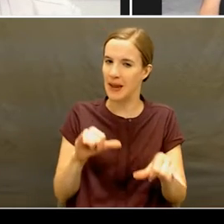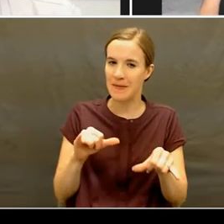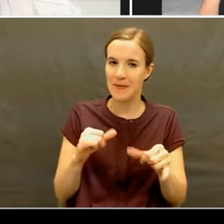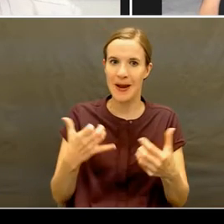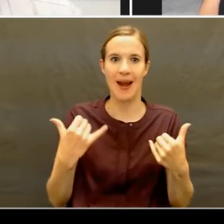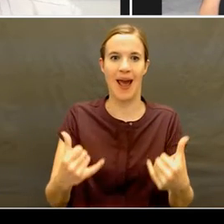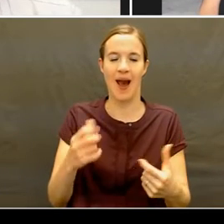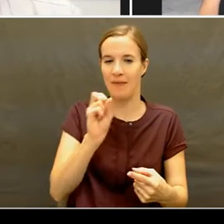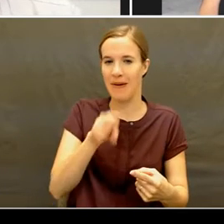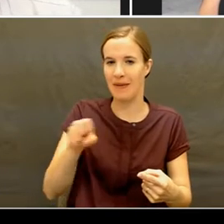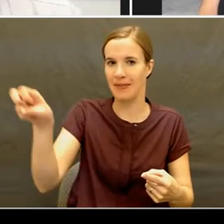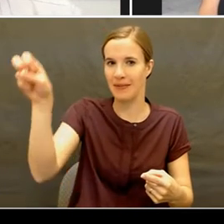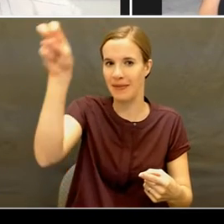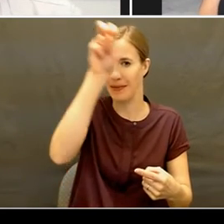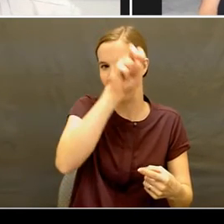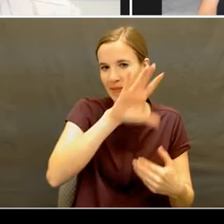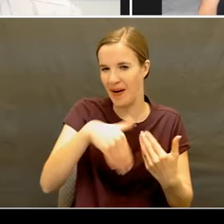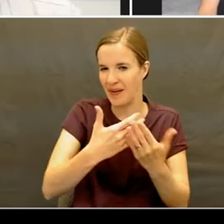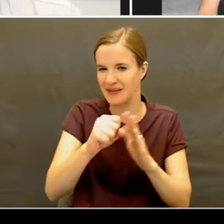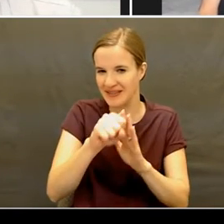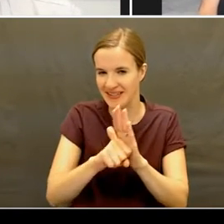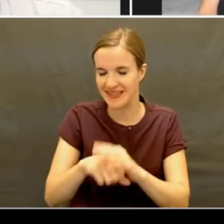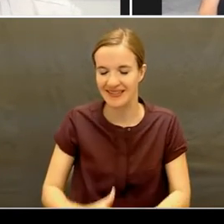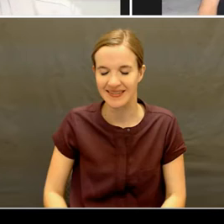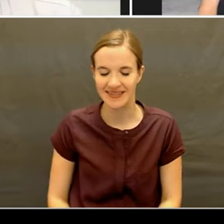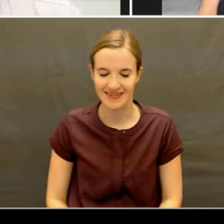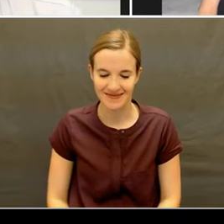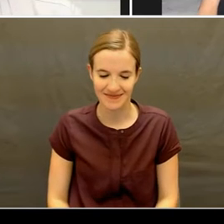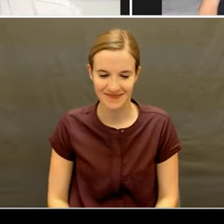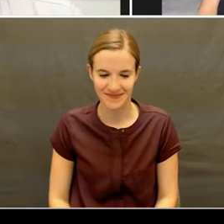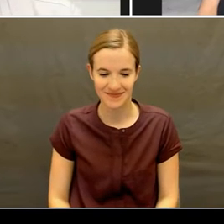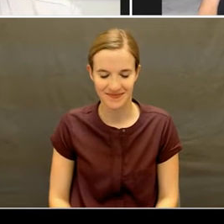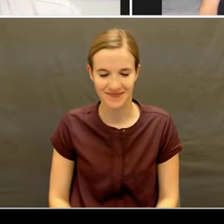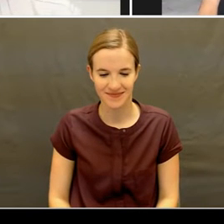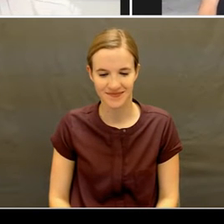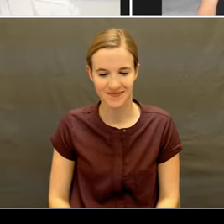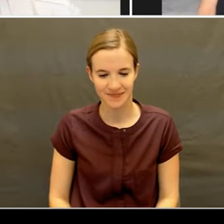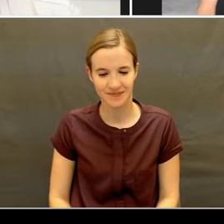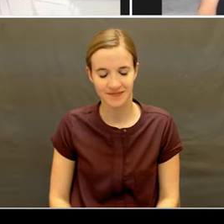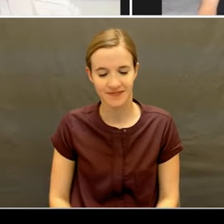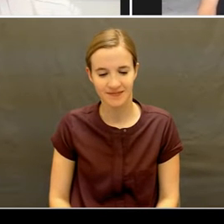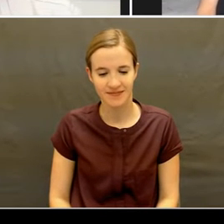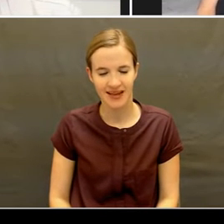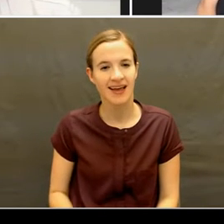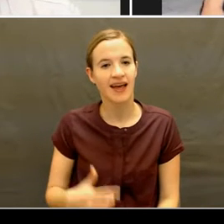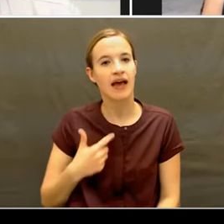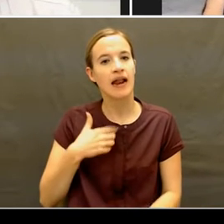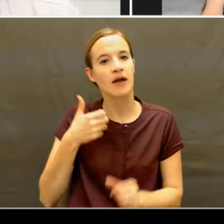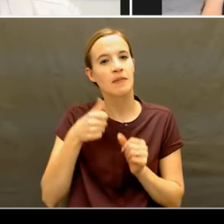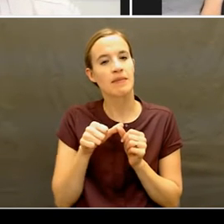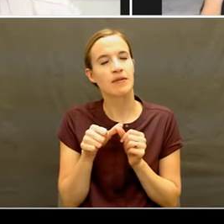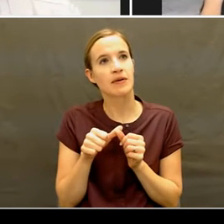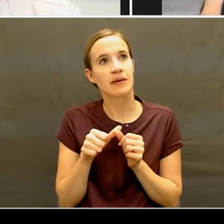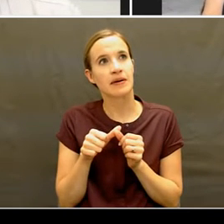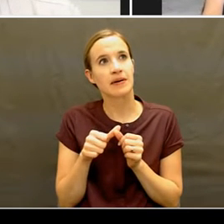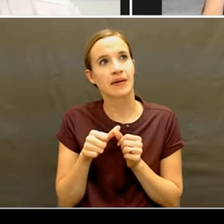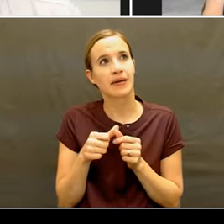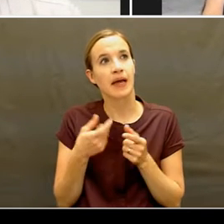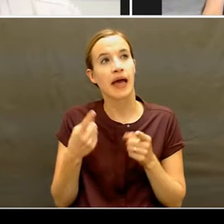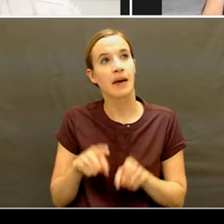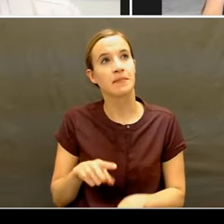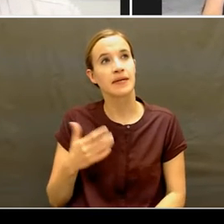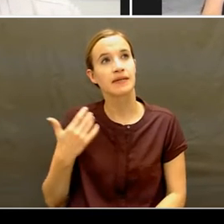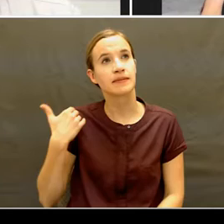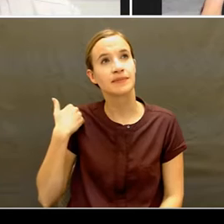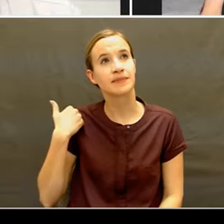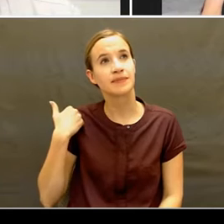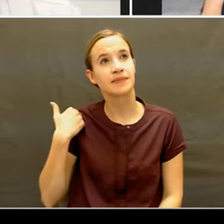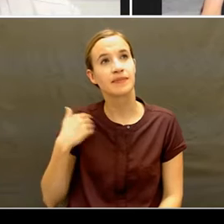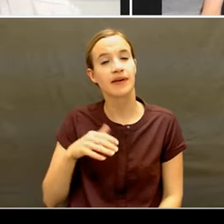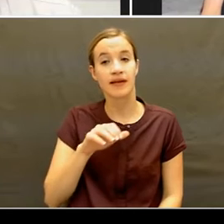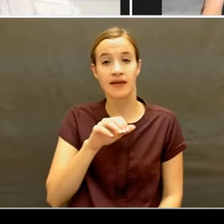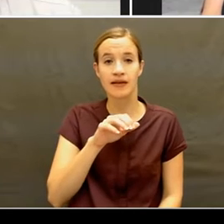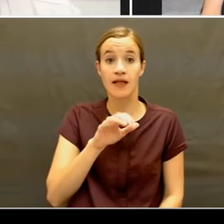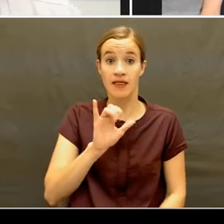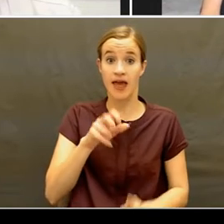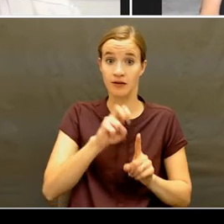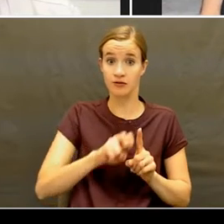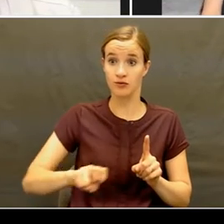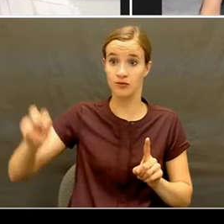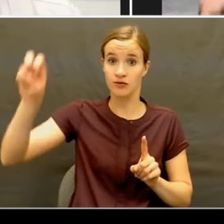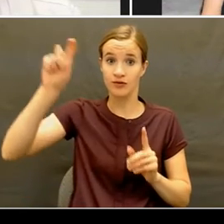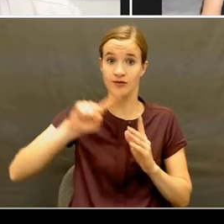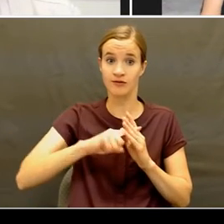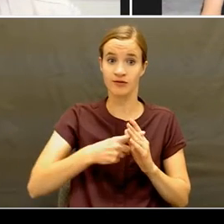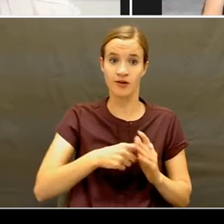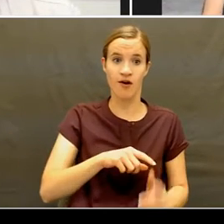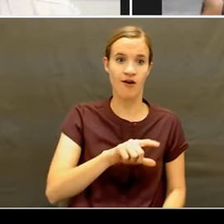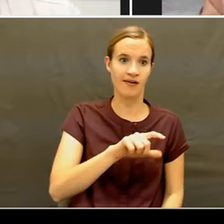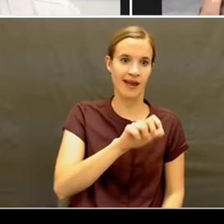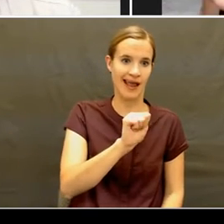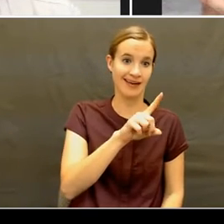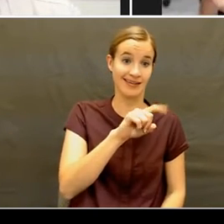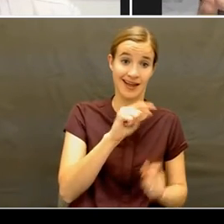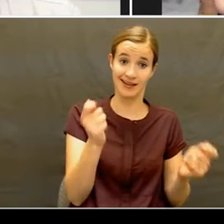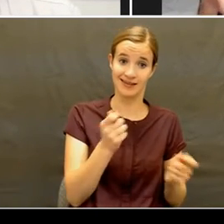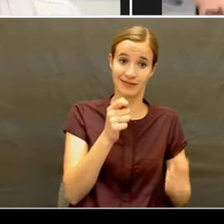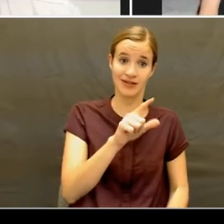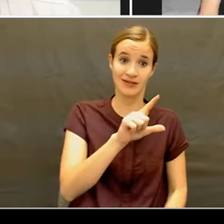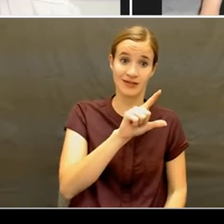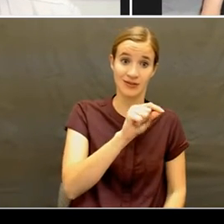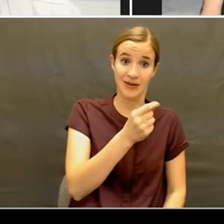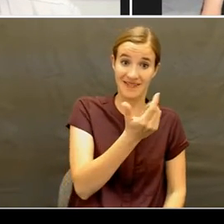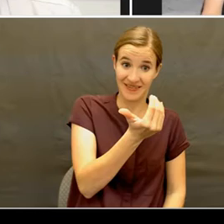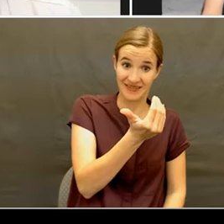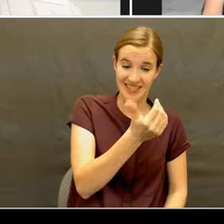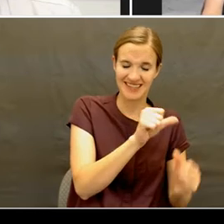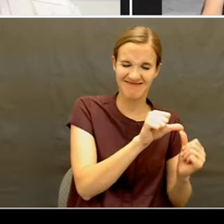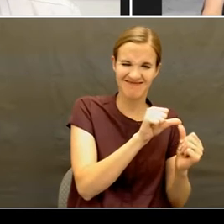the year before the ADA of 2015. And it lasted after 2015 into 16. But the day of the